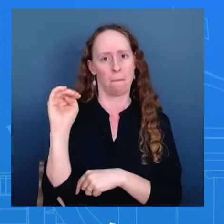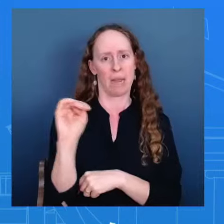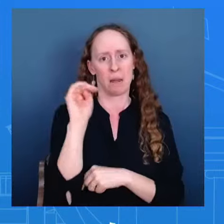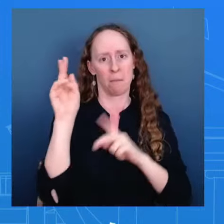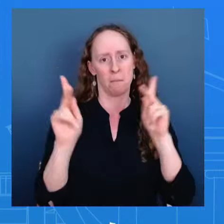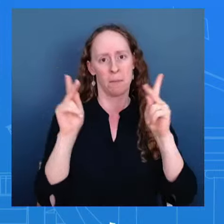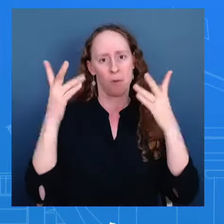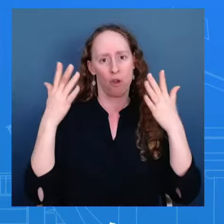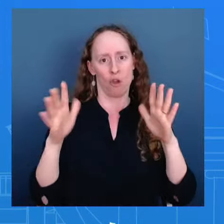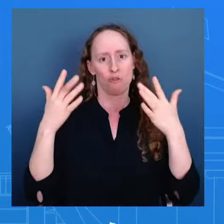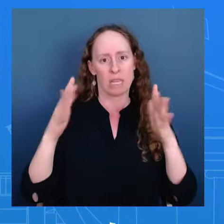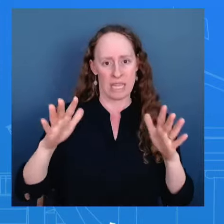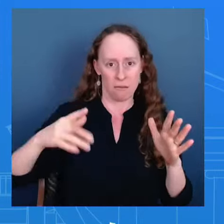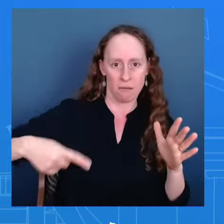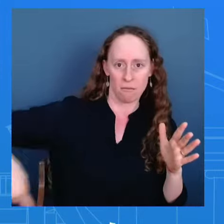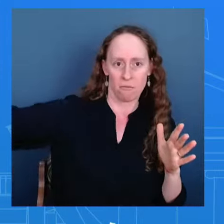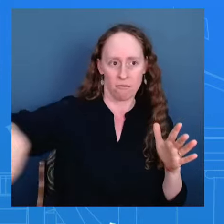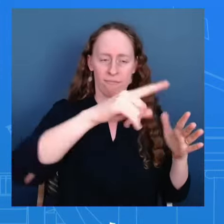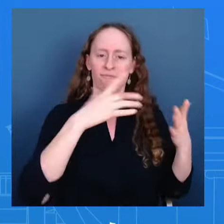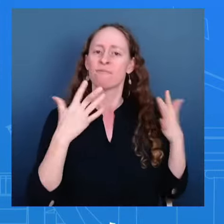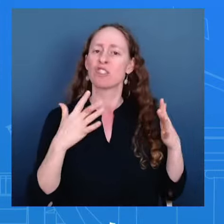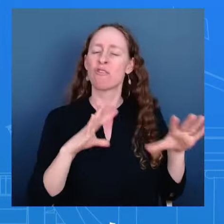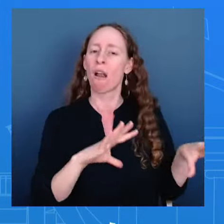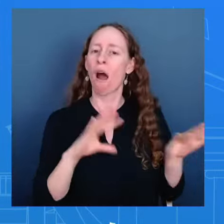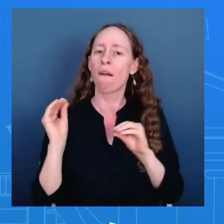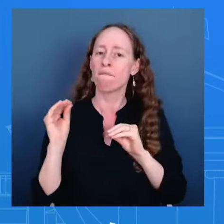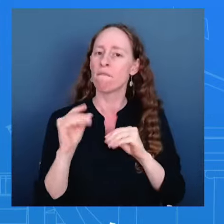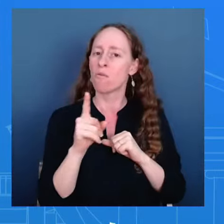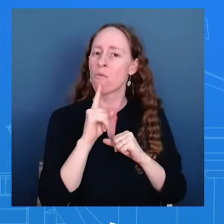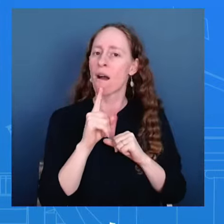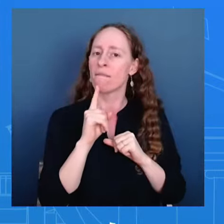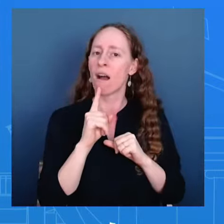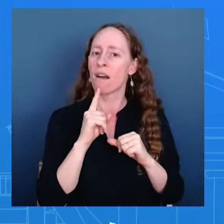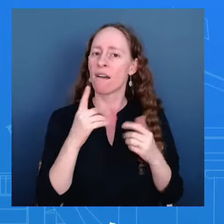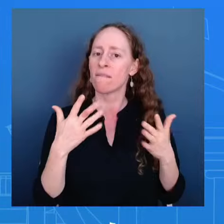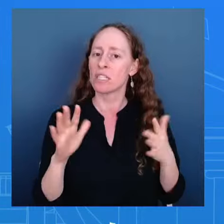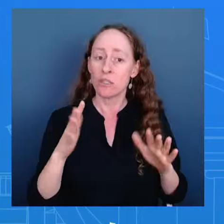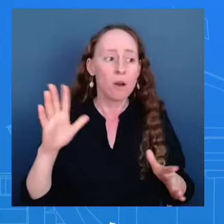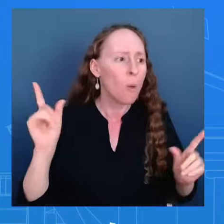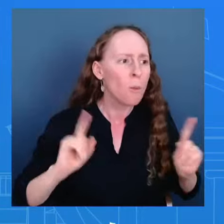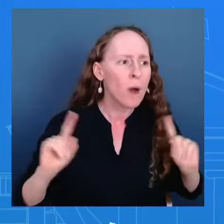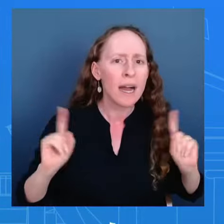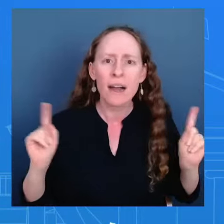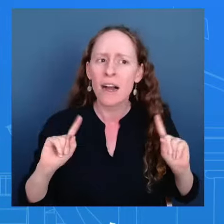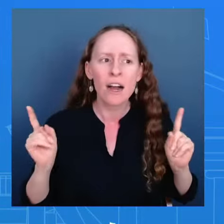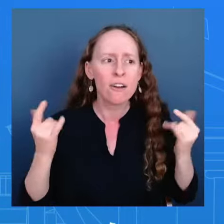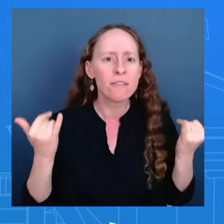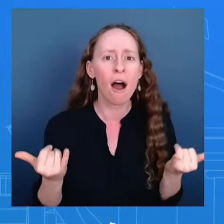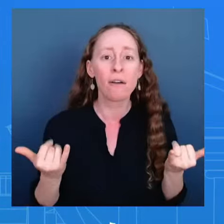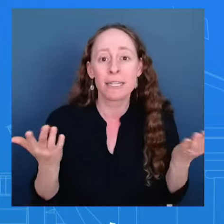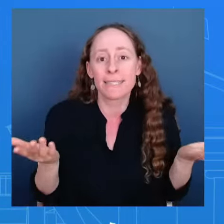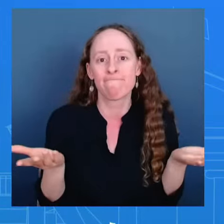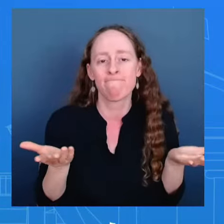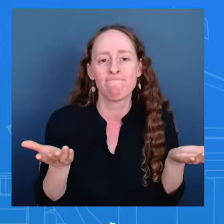Now again, to Nadia's question, where'd they go? I can't tell you every tent compound they went to and who's running that. I just can't do it.